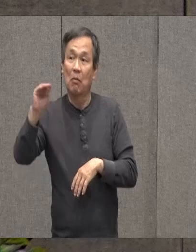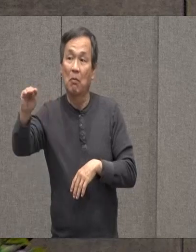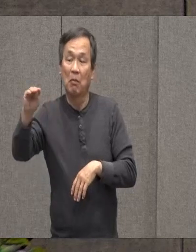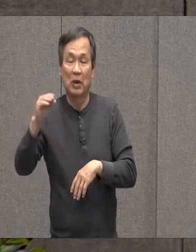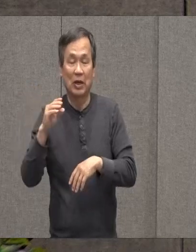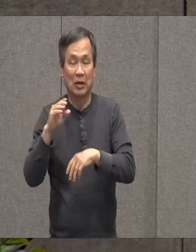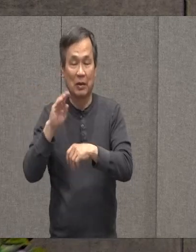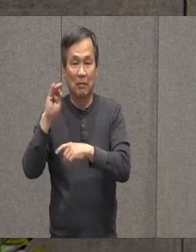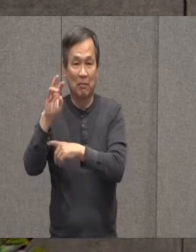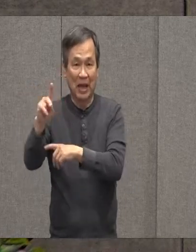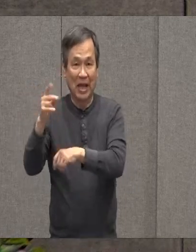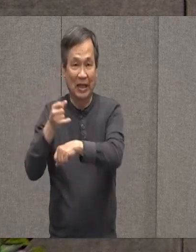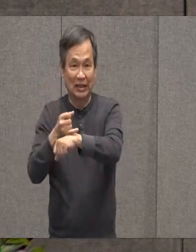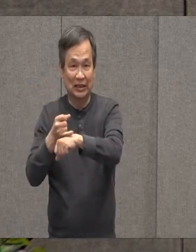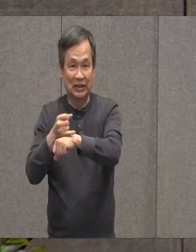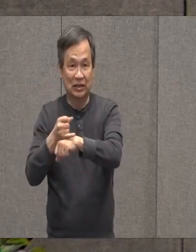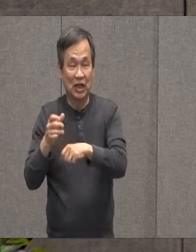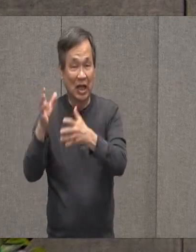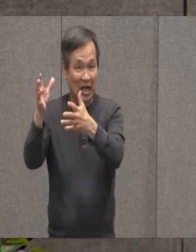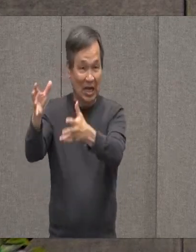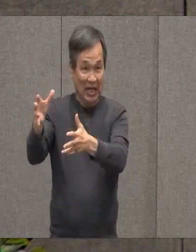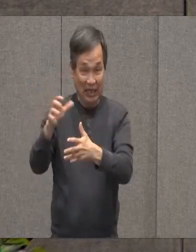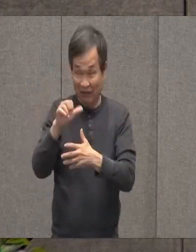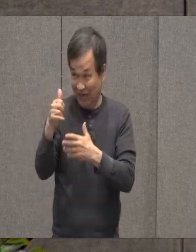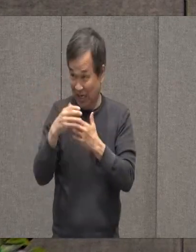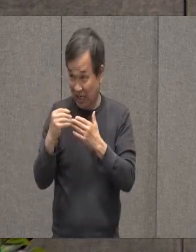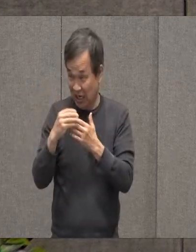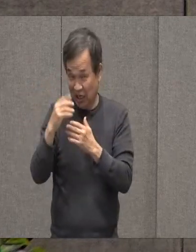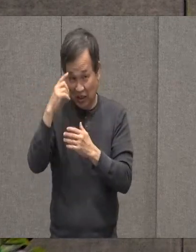If you leave your ten dollars in the bank for ten years,